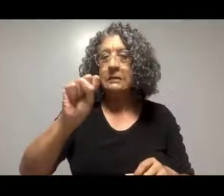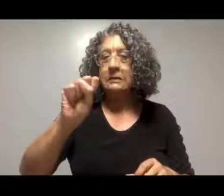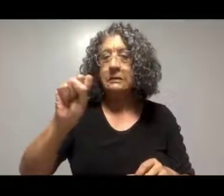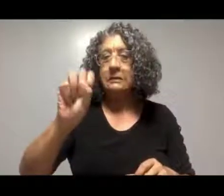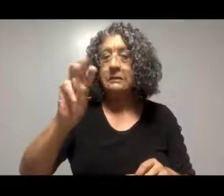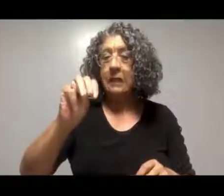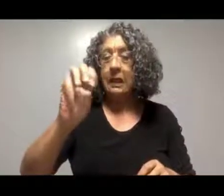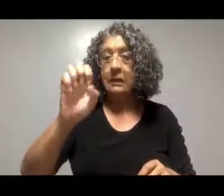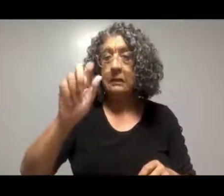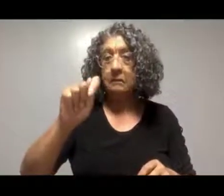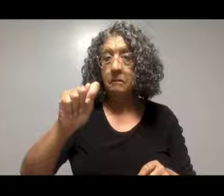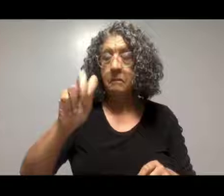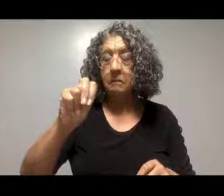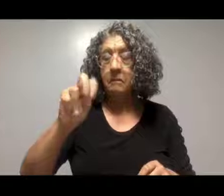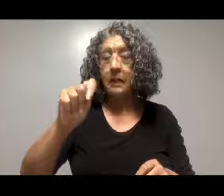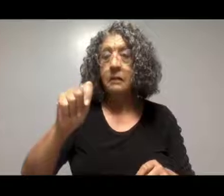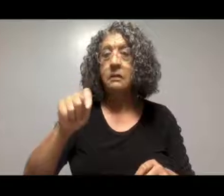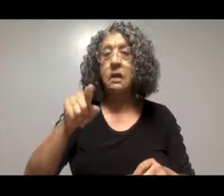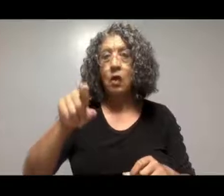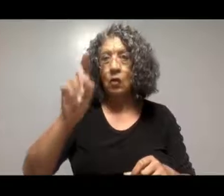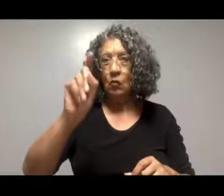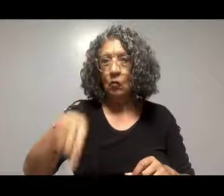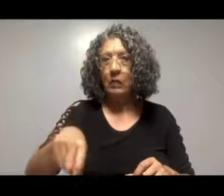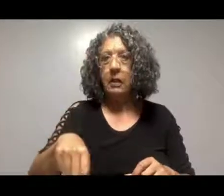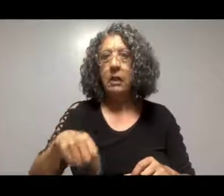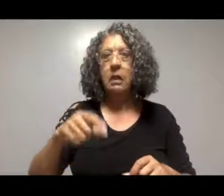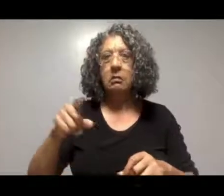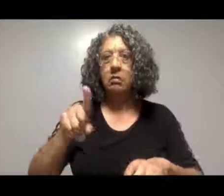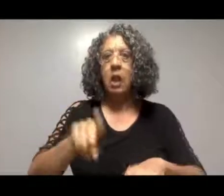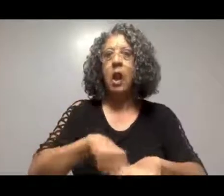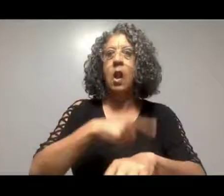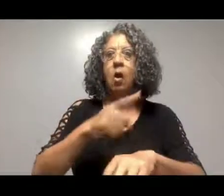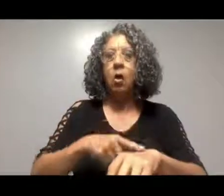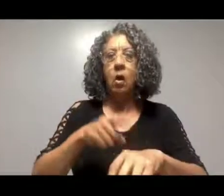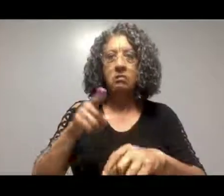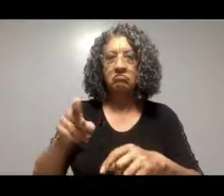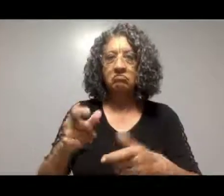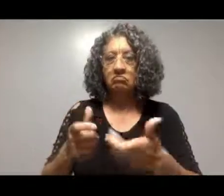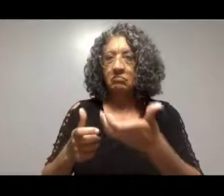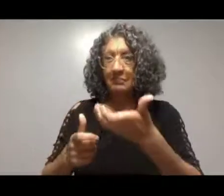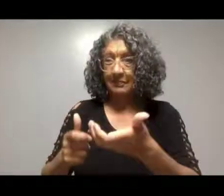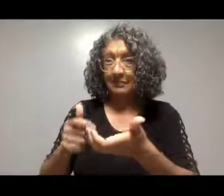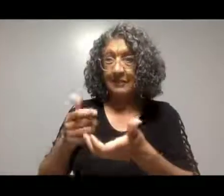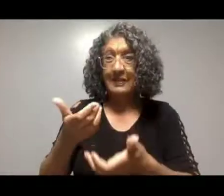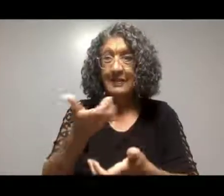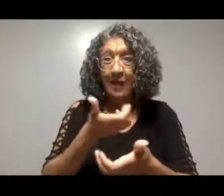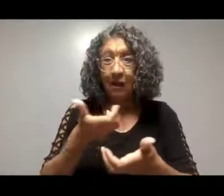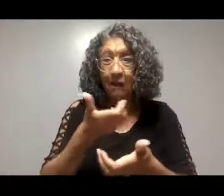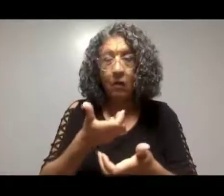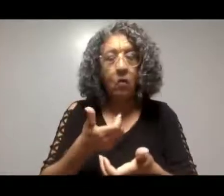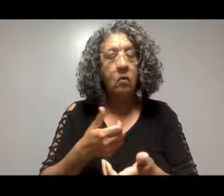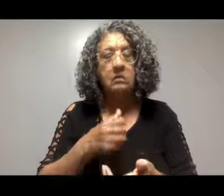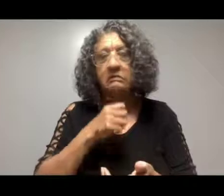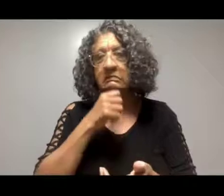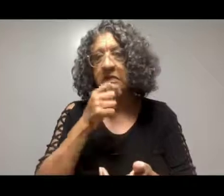which are assessments. You need more time.